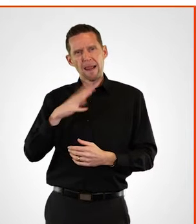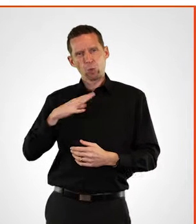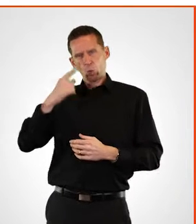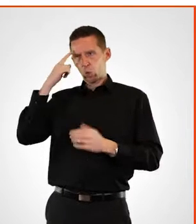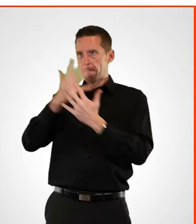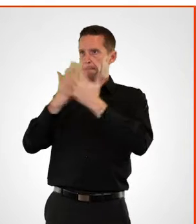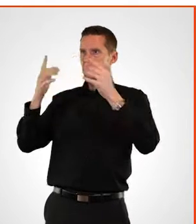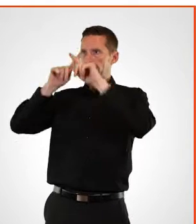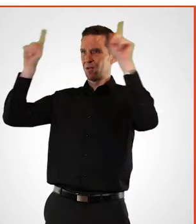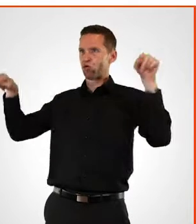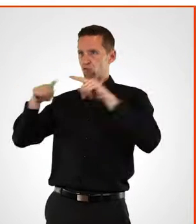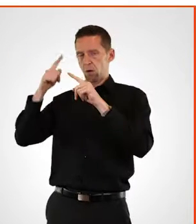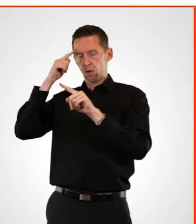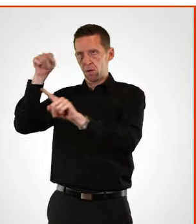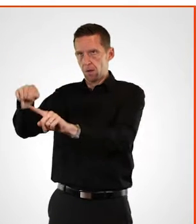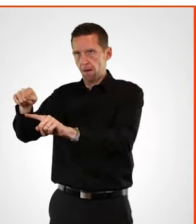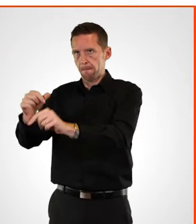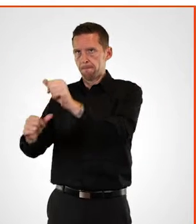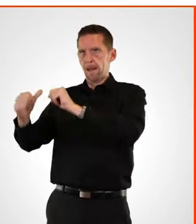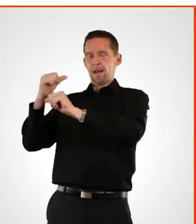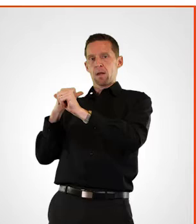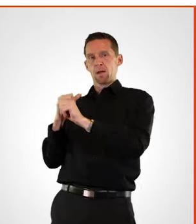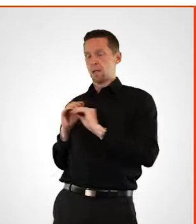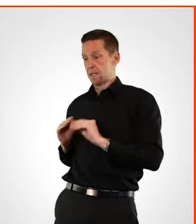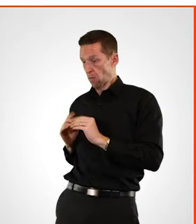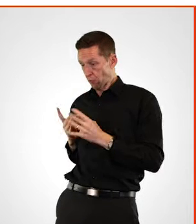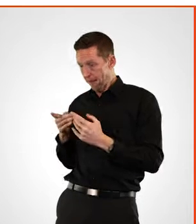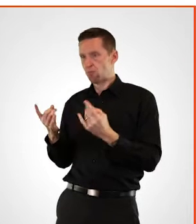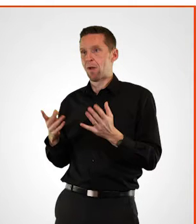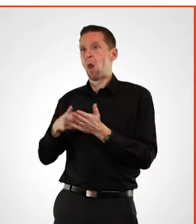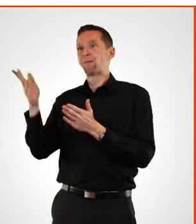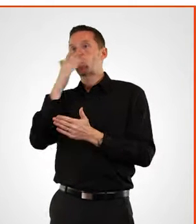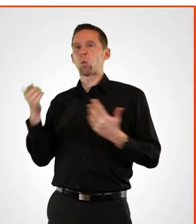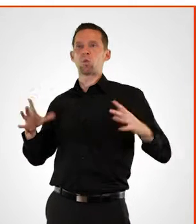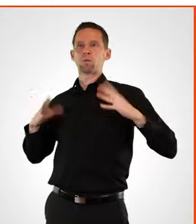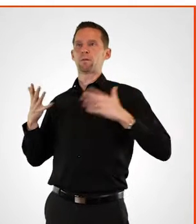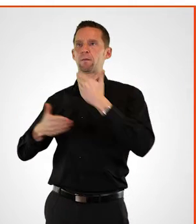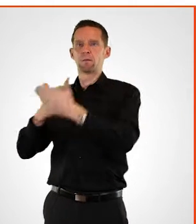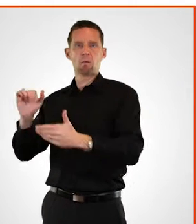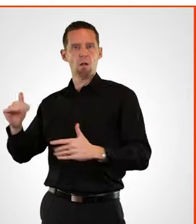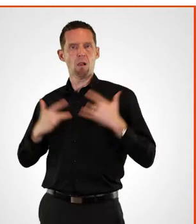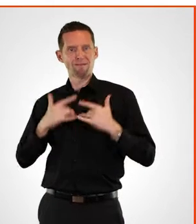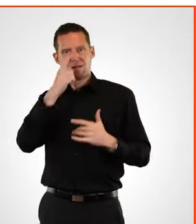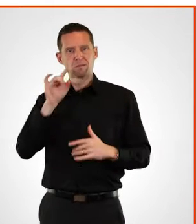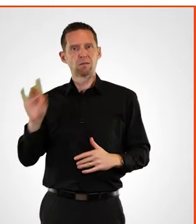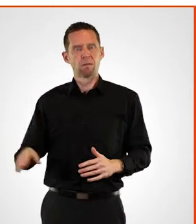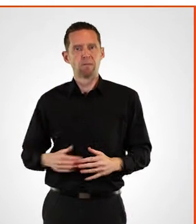so that we work backwards and that we're preparing students for the lives that they want to lead when they leave school.